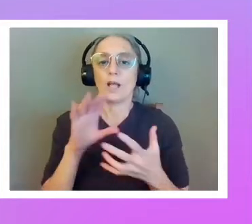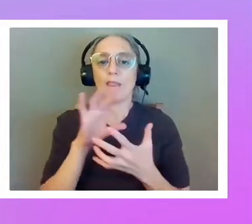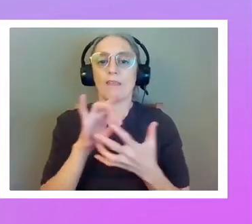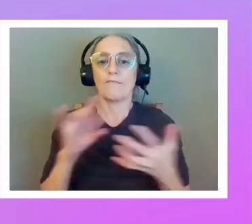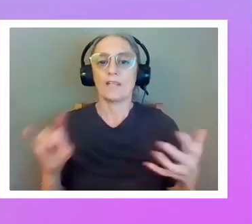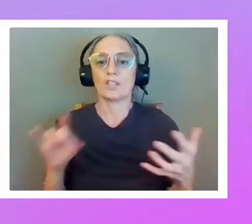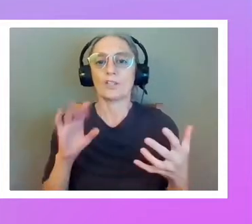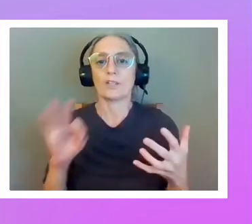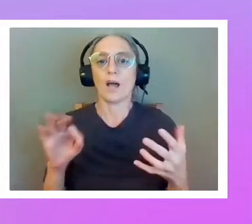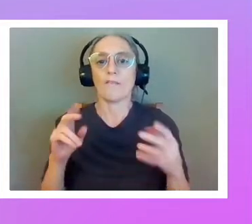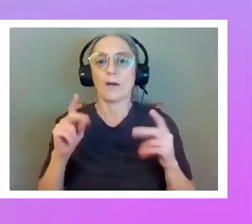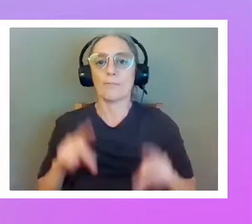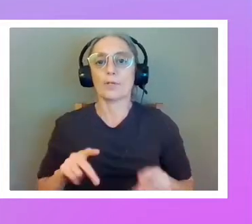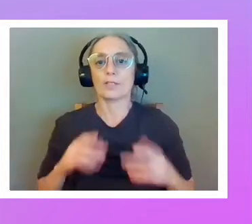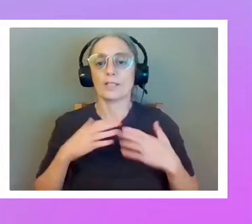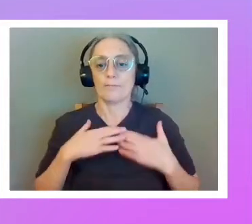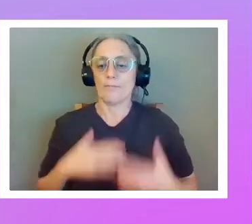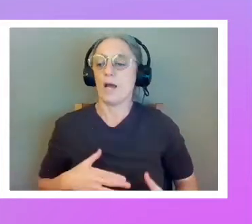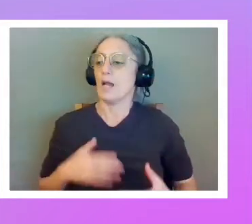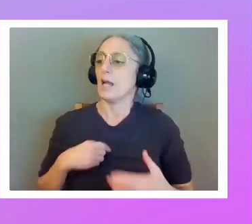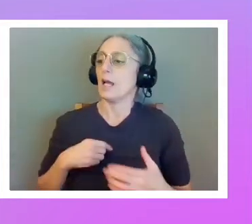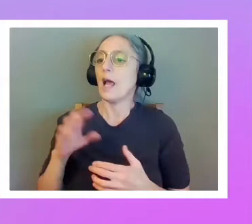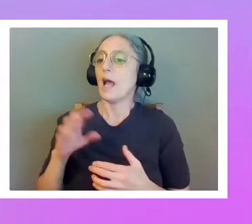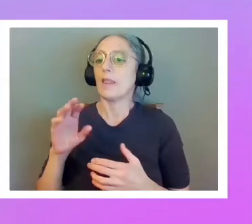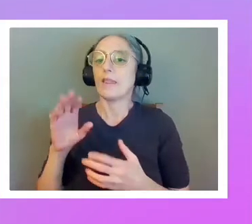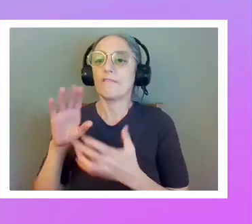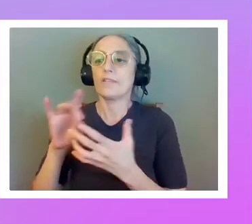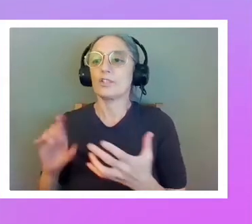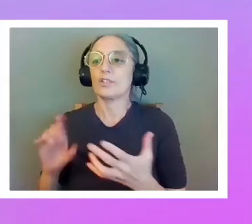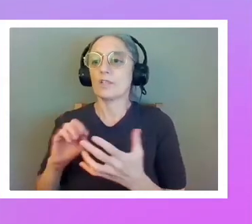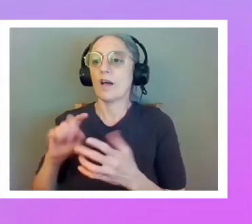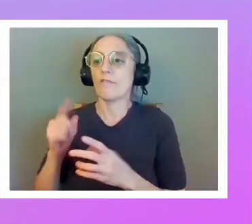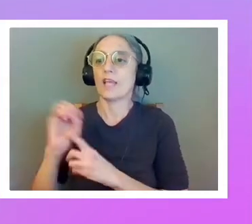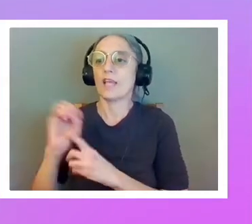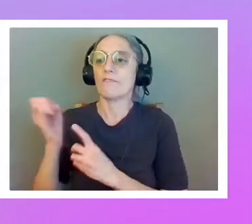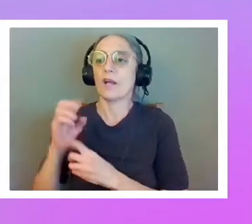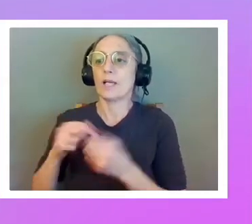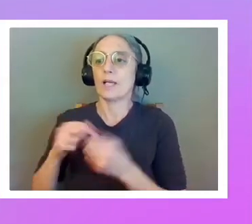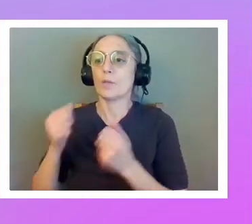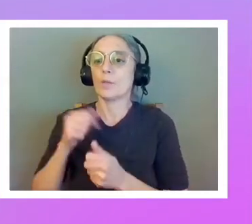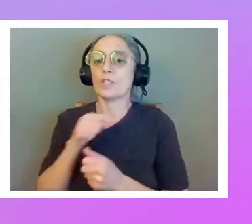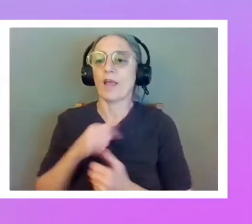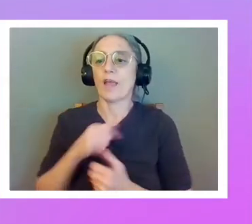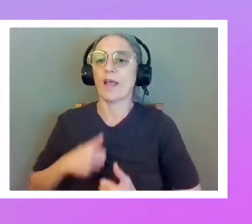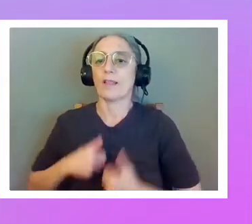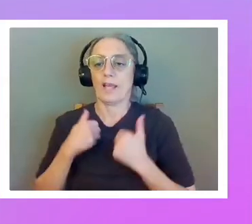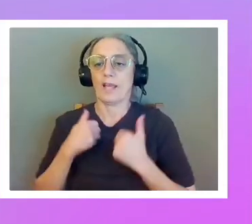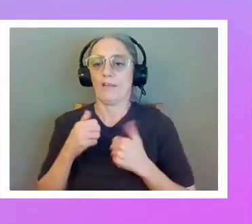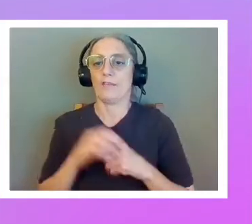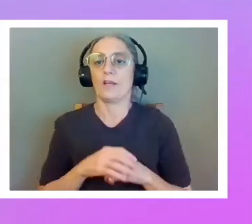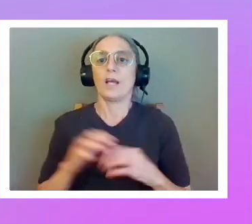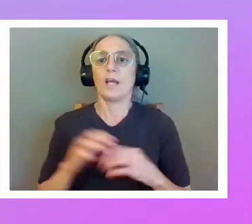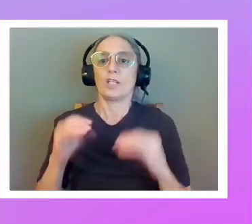and the features of the environment in which they live. It taught me that sometimes we focus